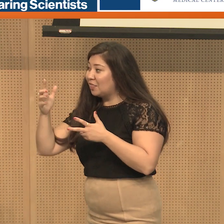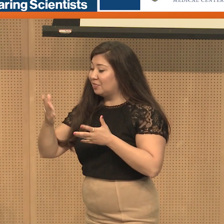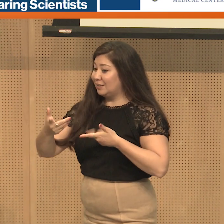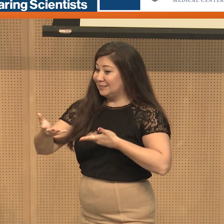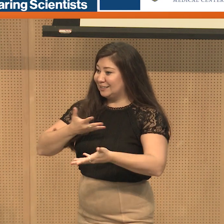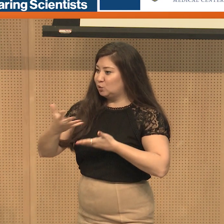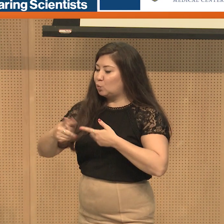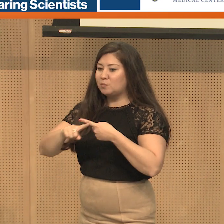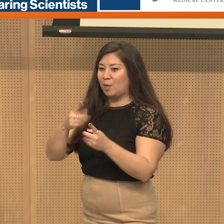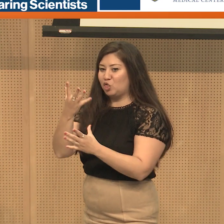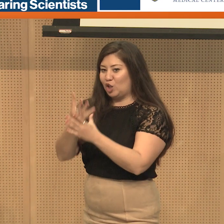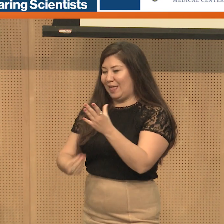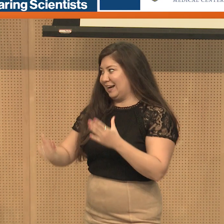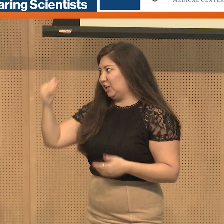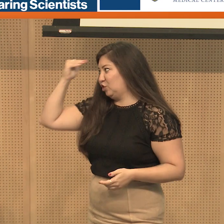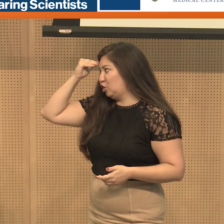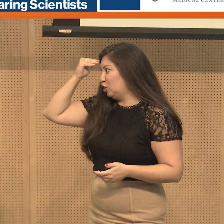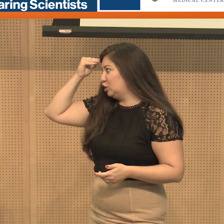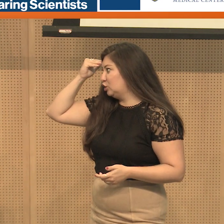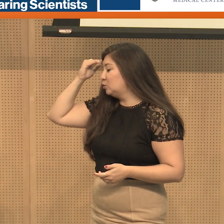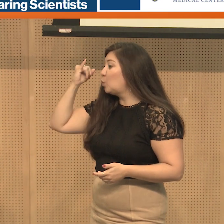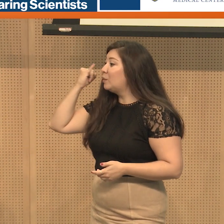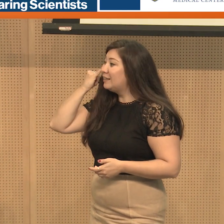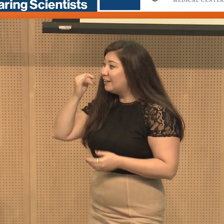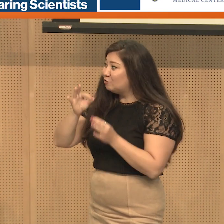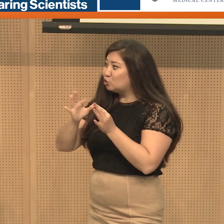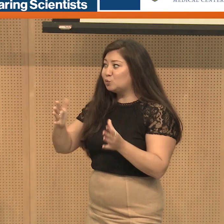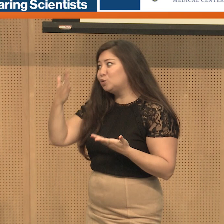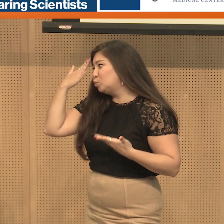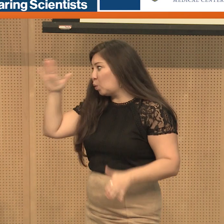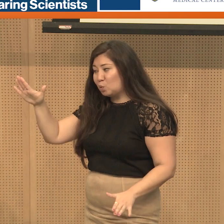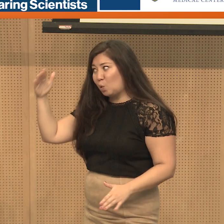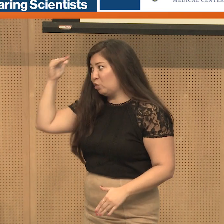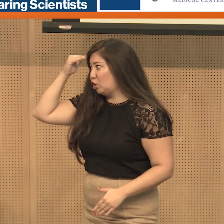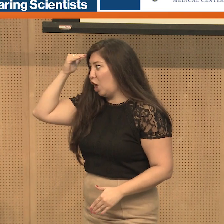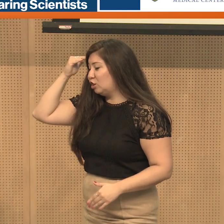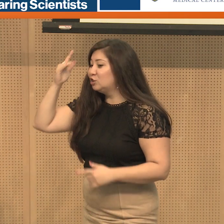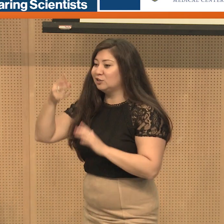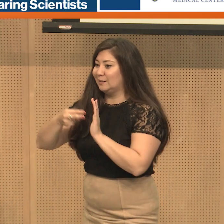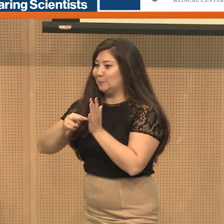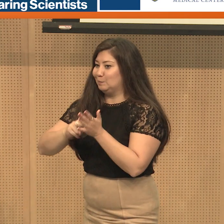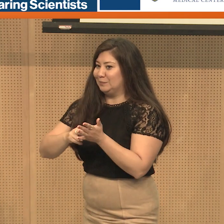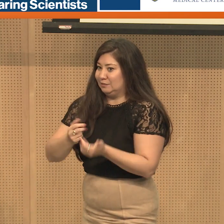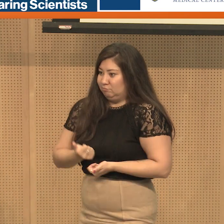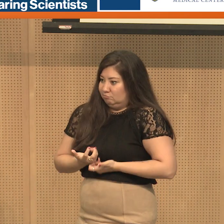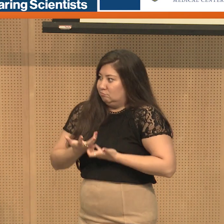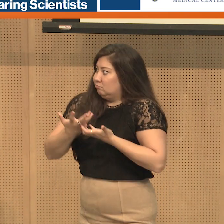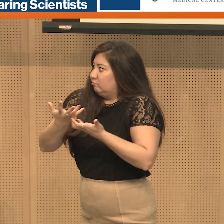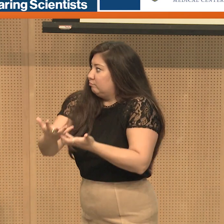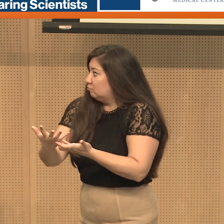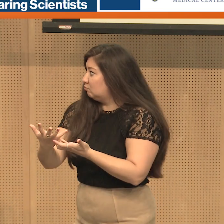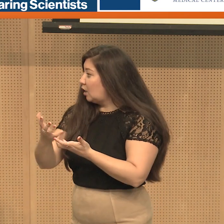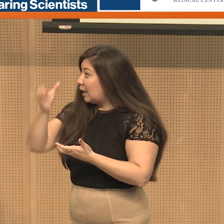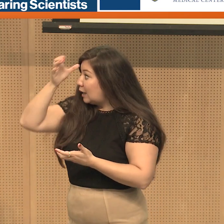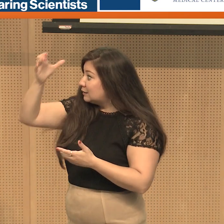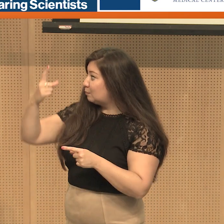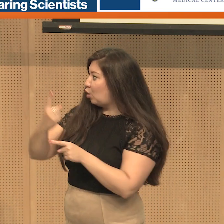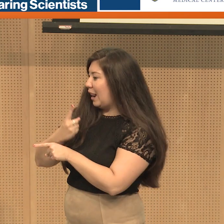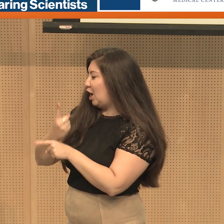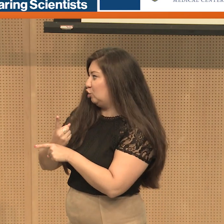So, the interpreters will get vocabulary through that knowledge. And then they're able to convey the information conceptually,